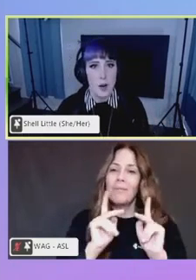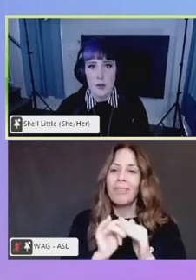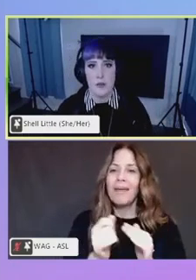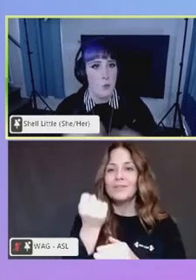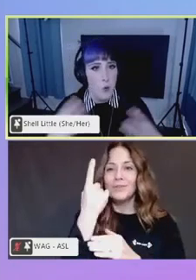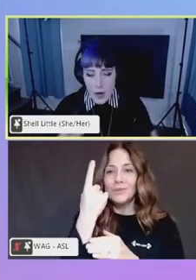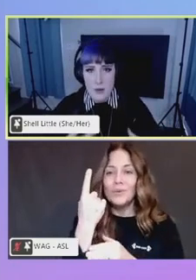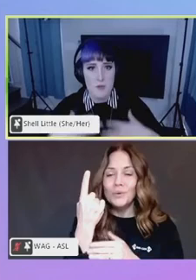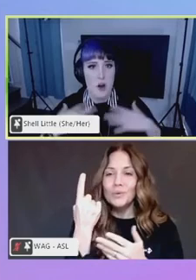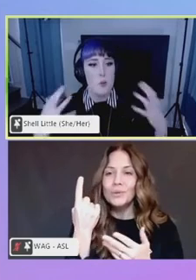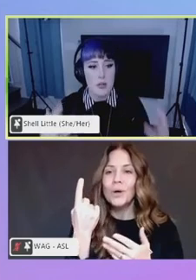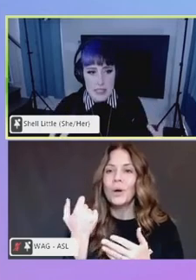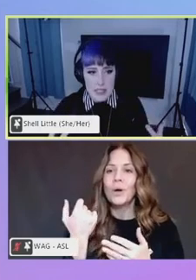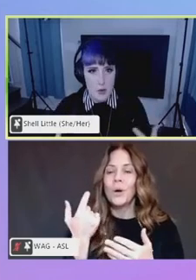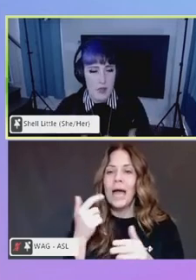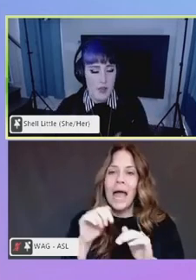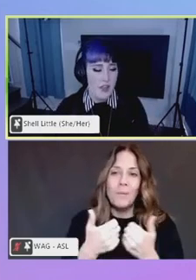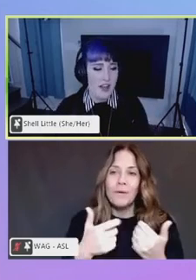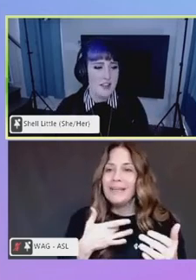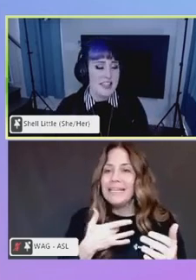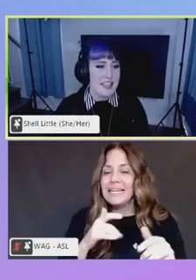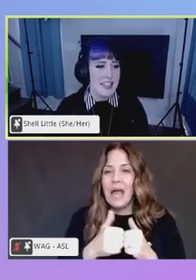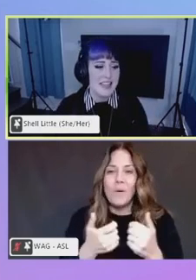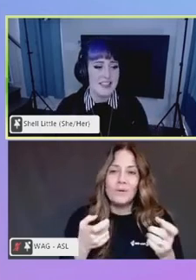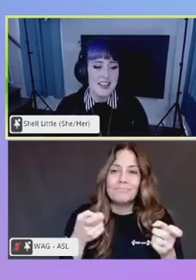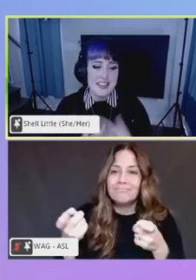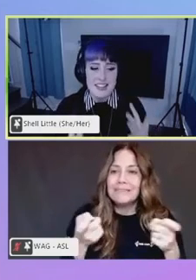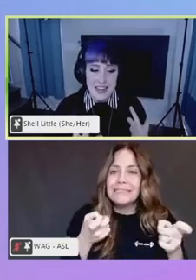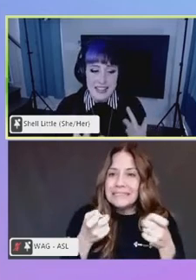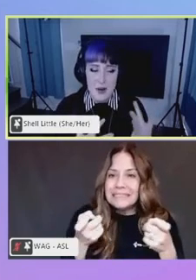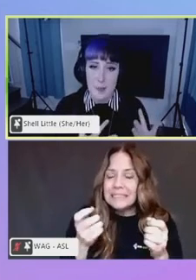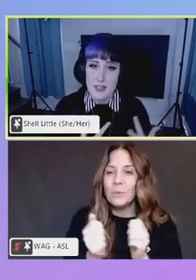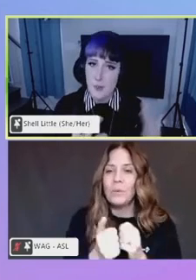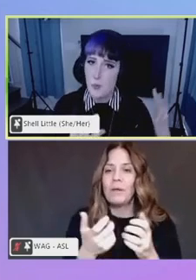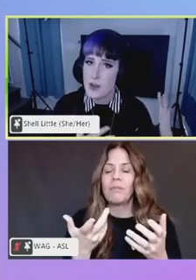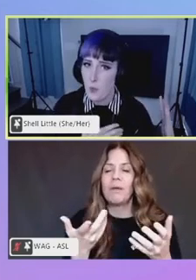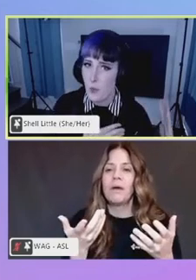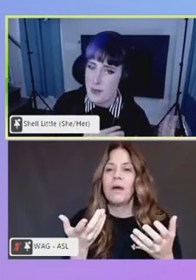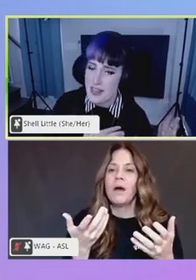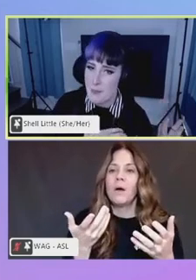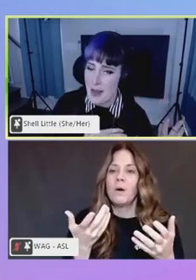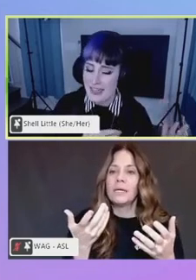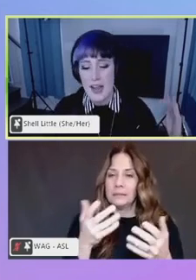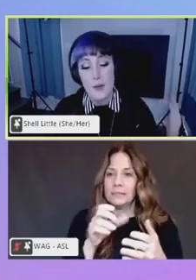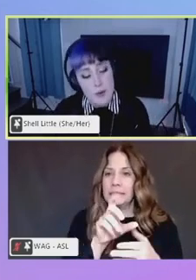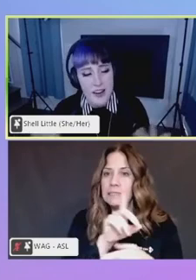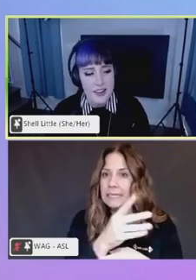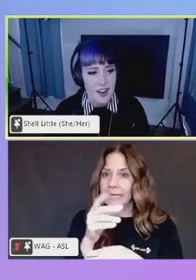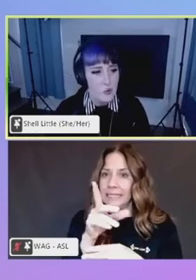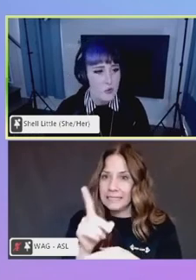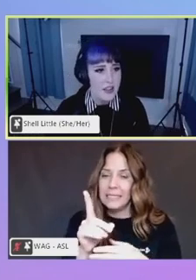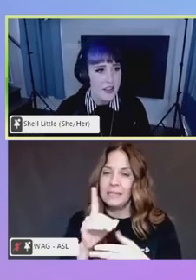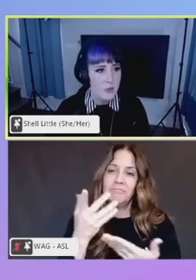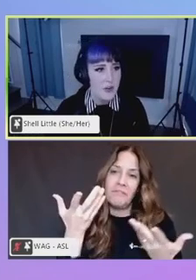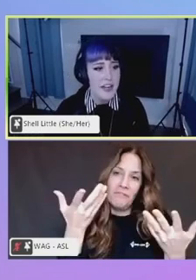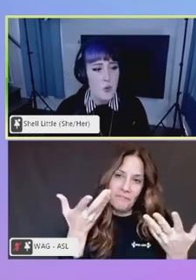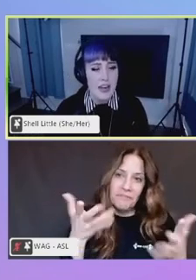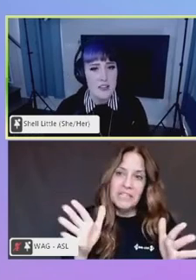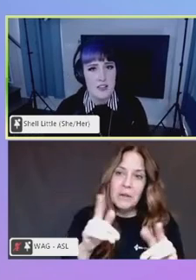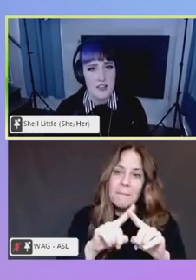Rosalie and myself. And my partner as well. Not accessibility but. And it was just great to be with a group of people who understood where we are coming from, what we